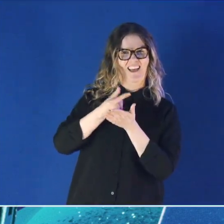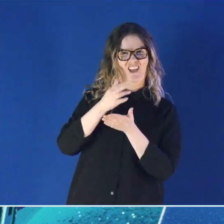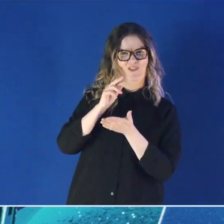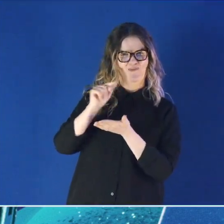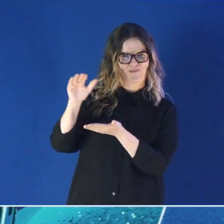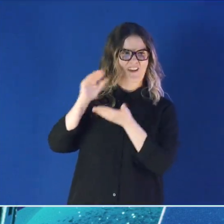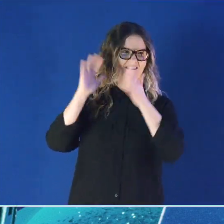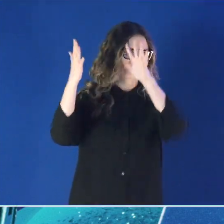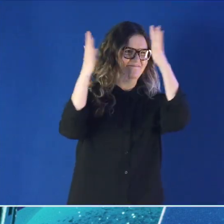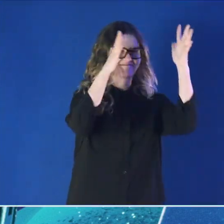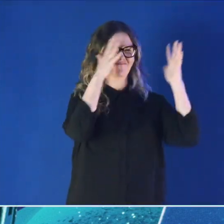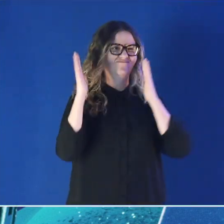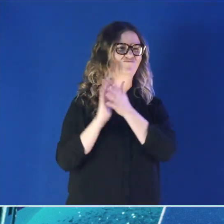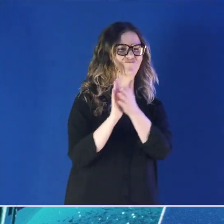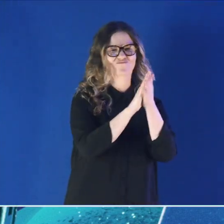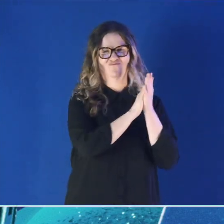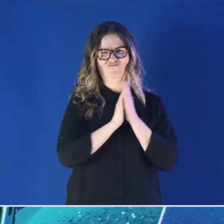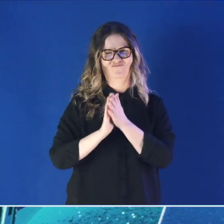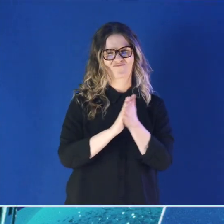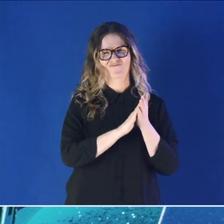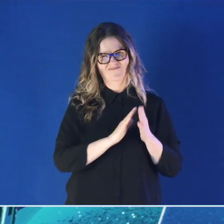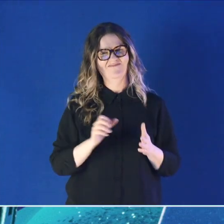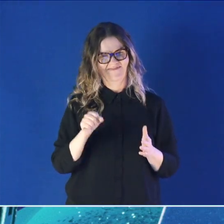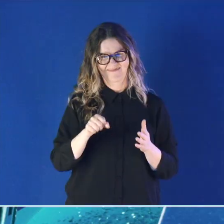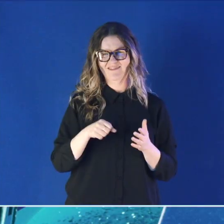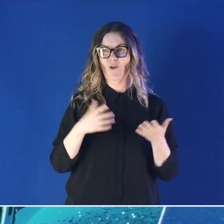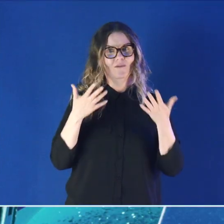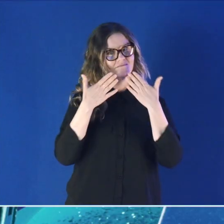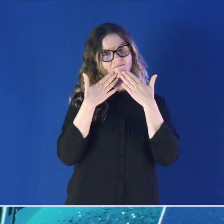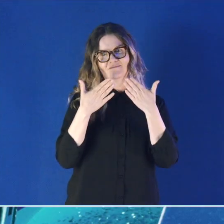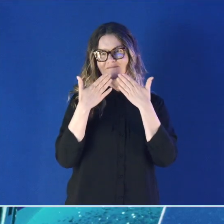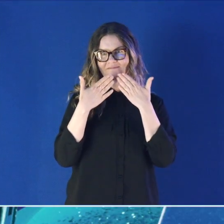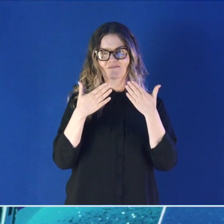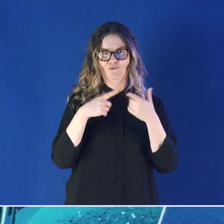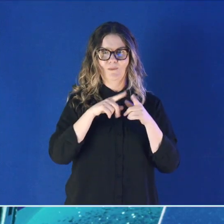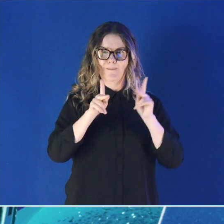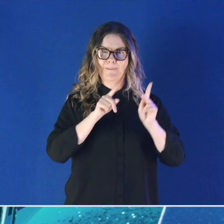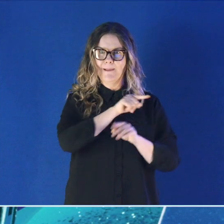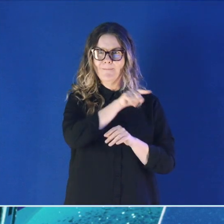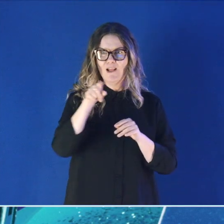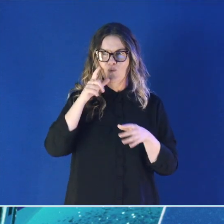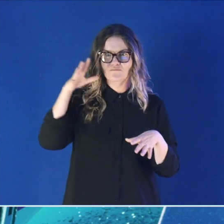So thank you to Jenny, Ioana, Erin, Bryce, everyone who's been involved in that process.